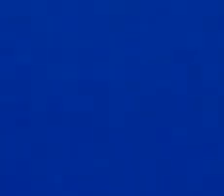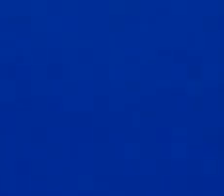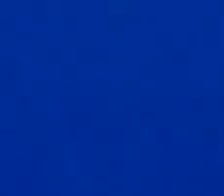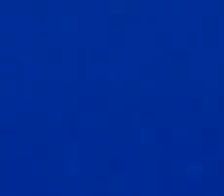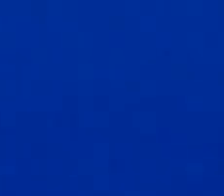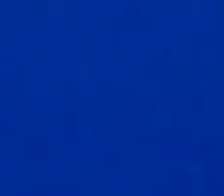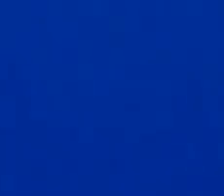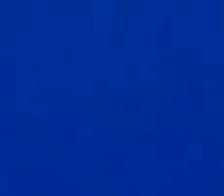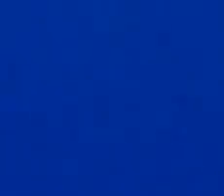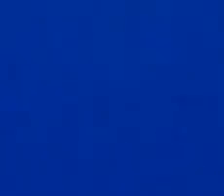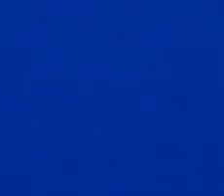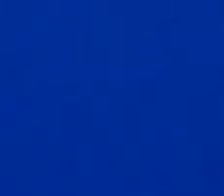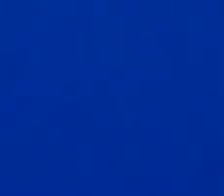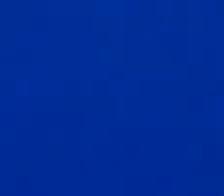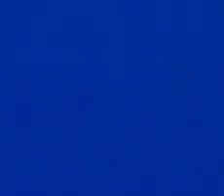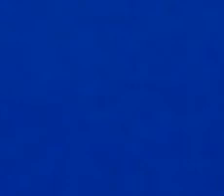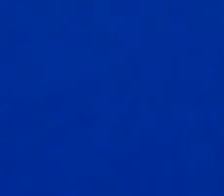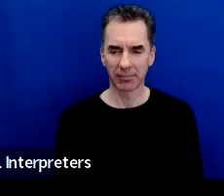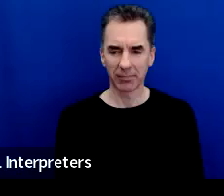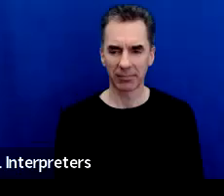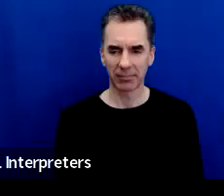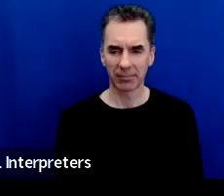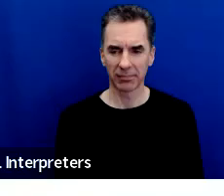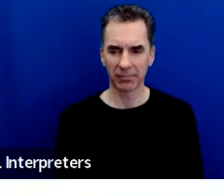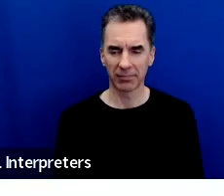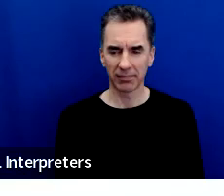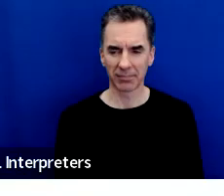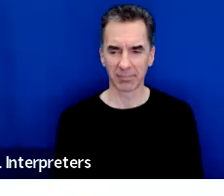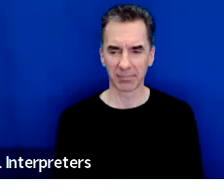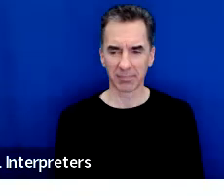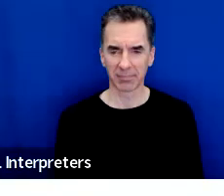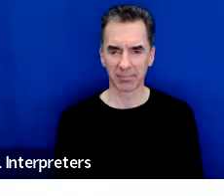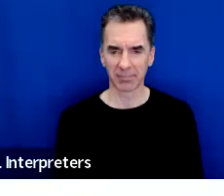okay. Let me go into here. Okay.